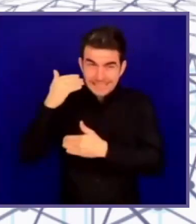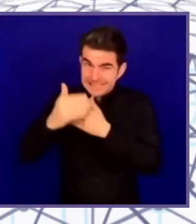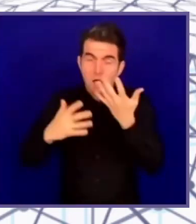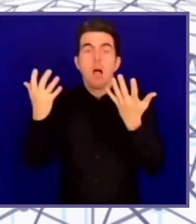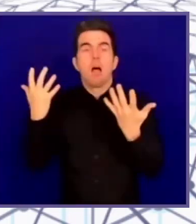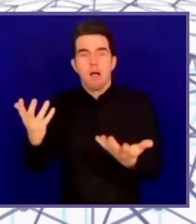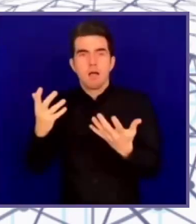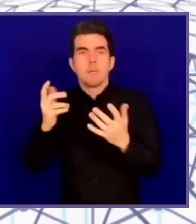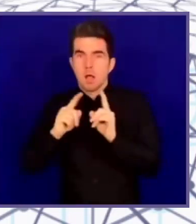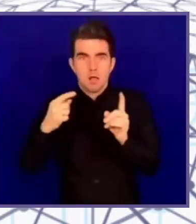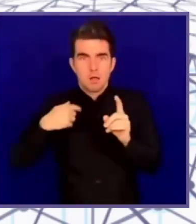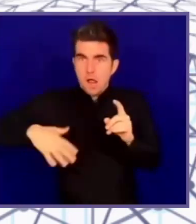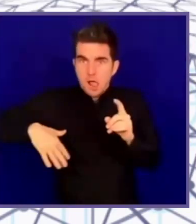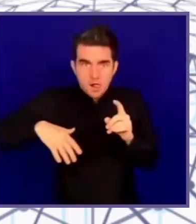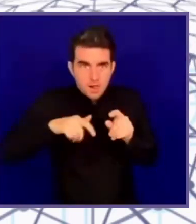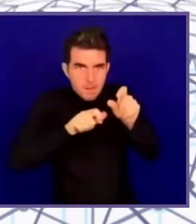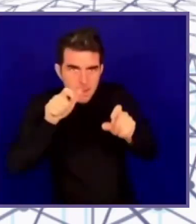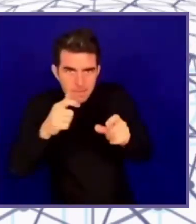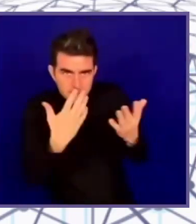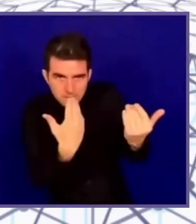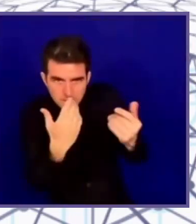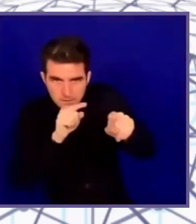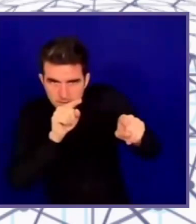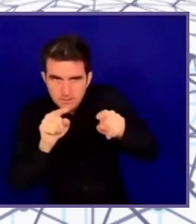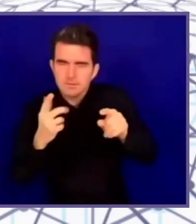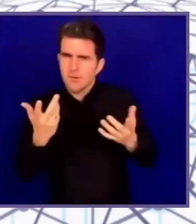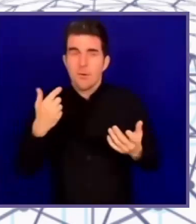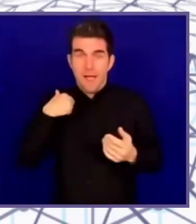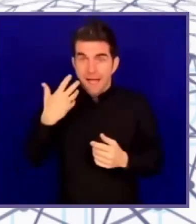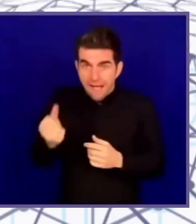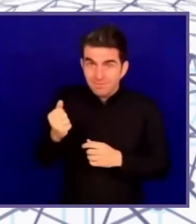who is nonverbal with motor neurone disease and she's eye tracking artists. So look up,